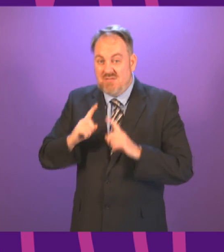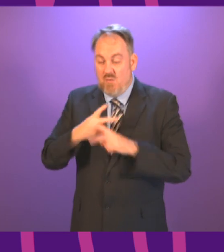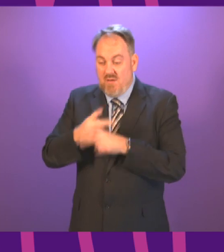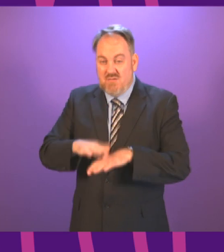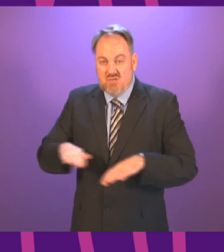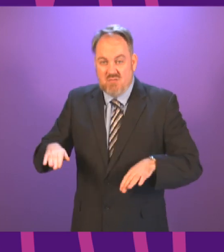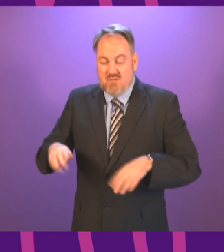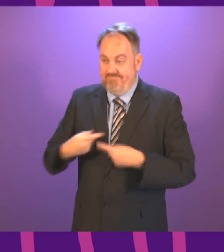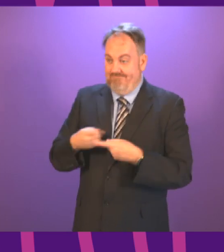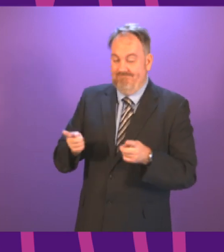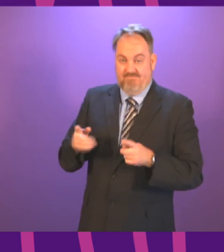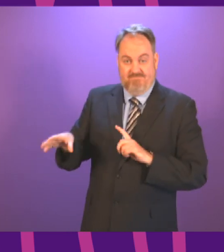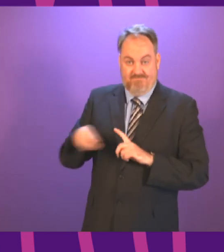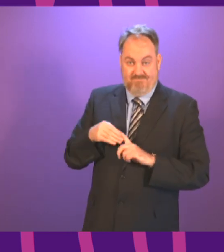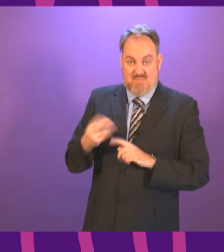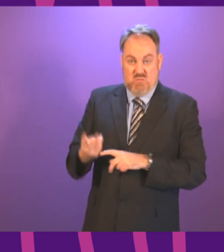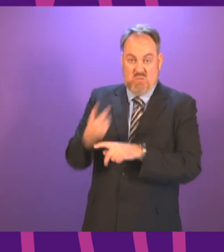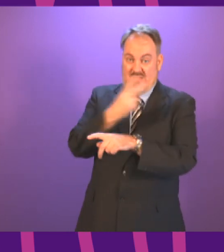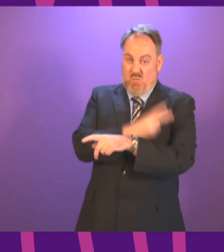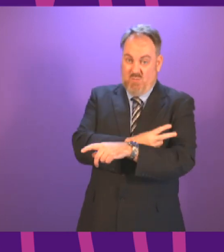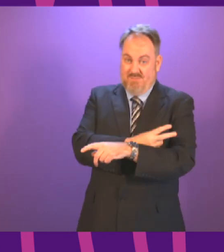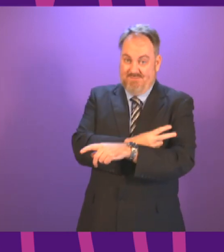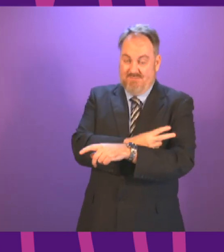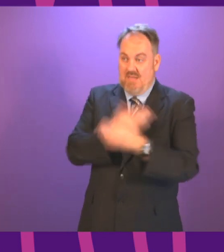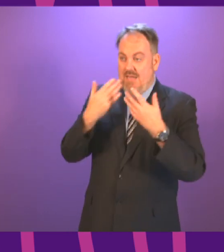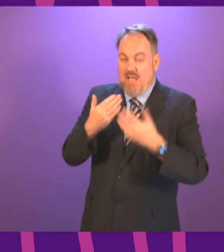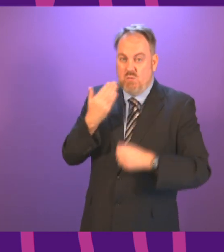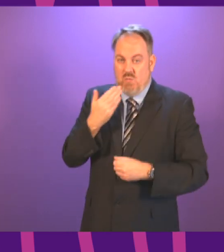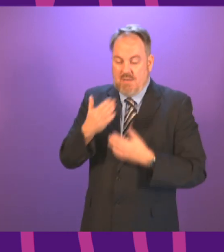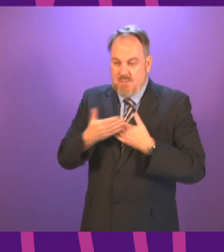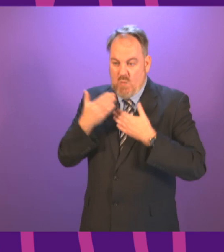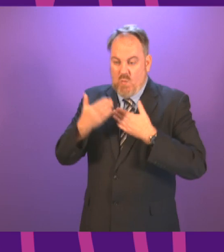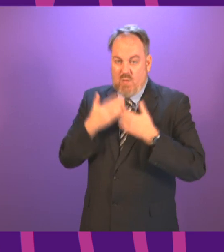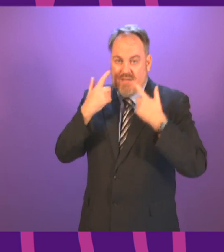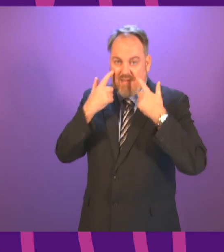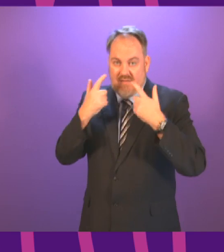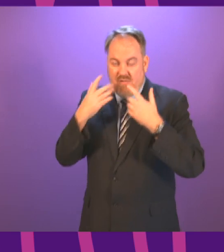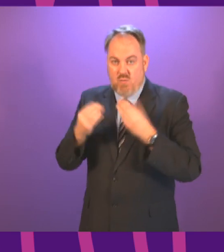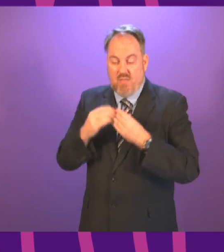and childcare tested positive the week before that. Schools are now taking extra precautions,